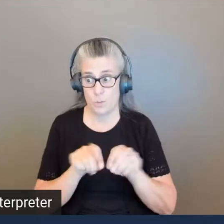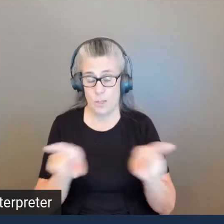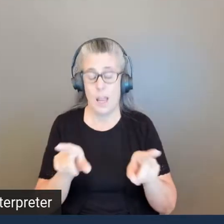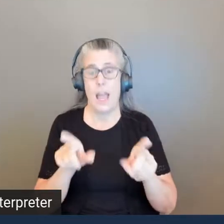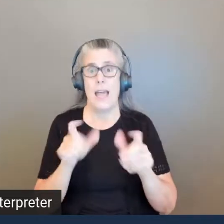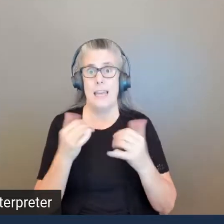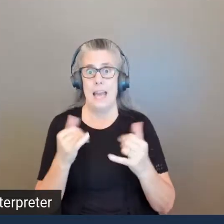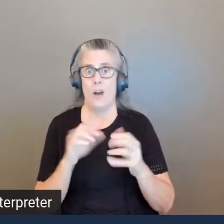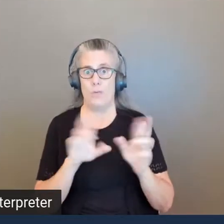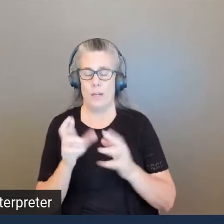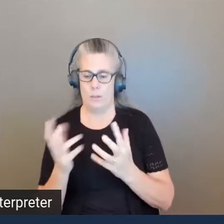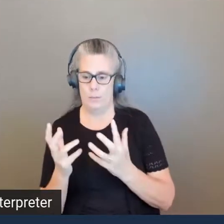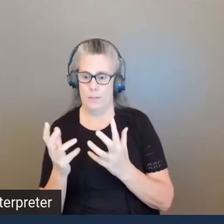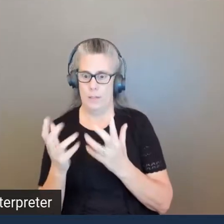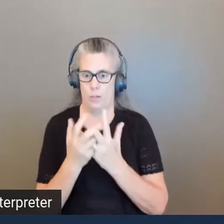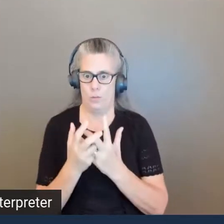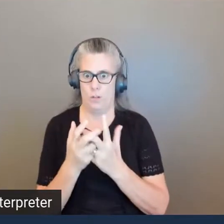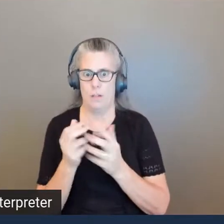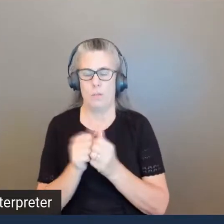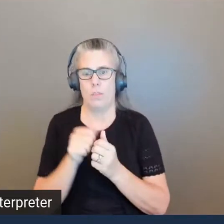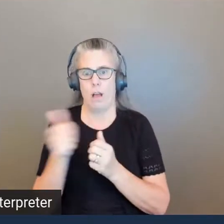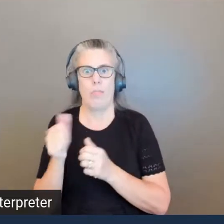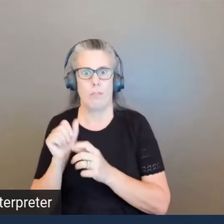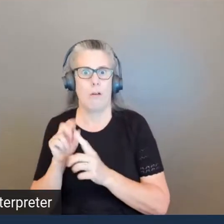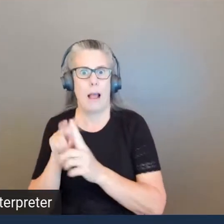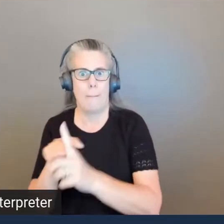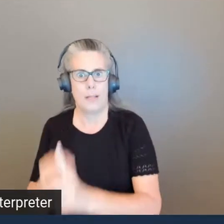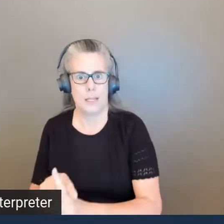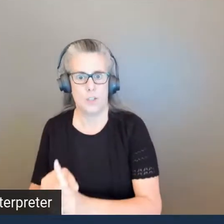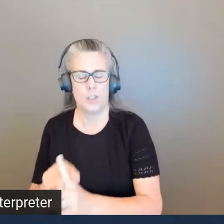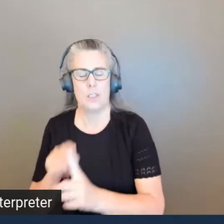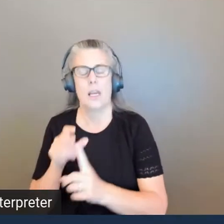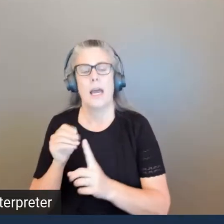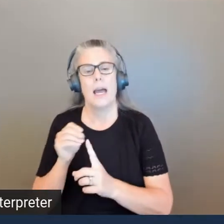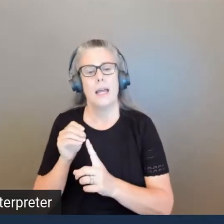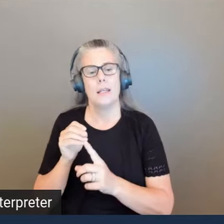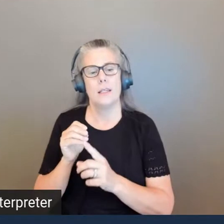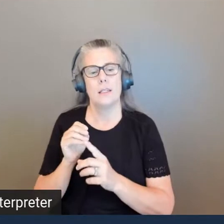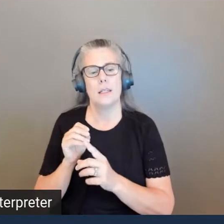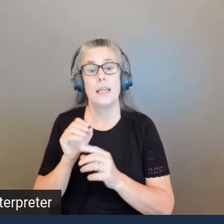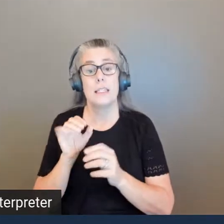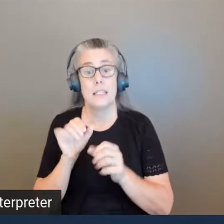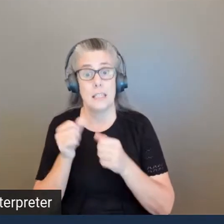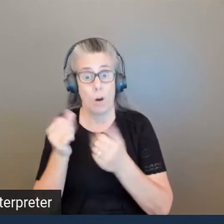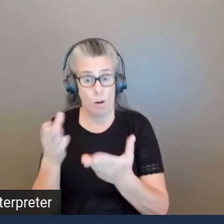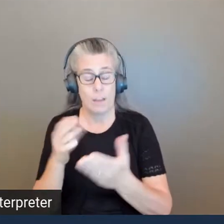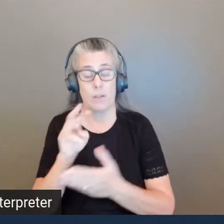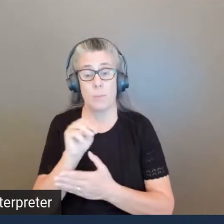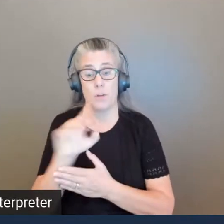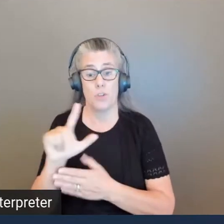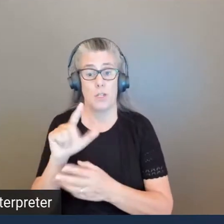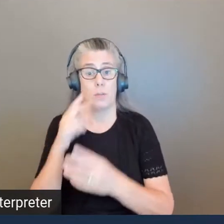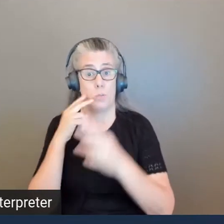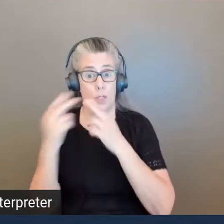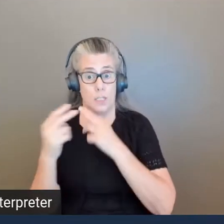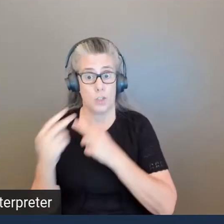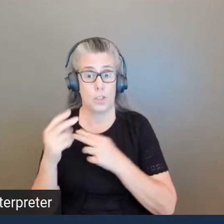where you're feeding it requests and it's giving you machine learning response predictions in return. And then you use that to infuse ML